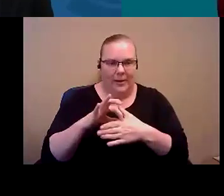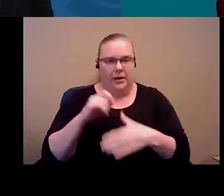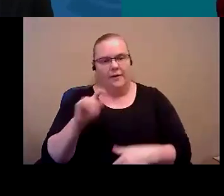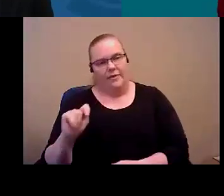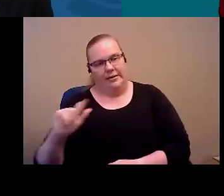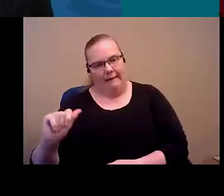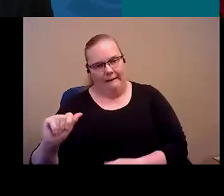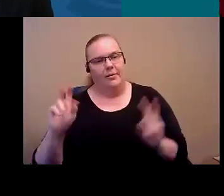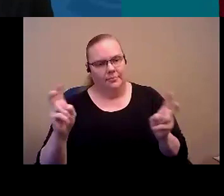Martha Roherty, ADvancing States: Oh, thank you.